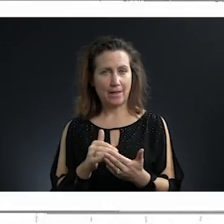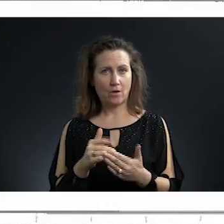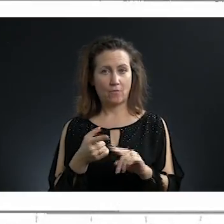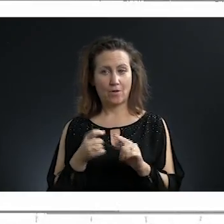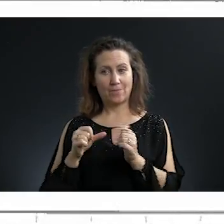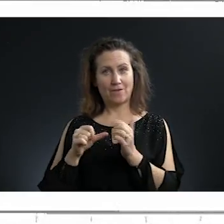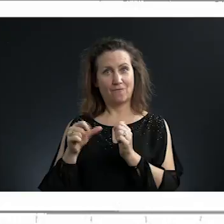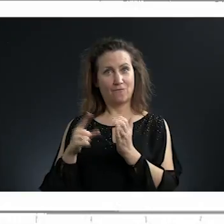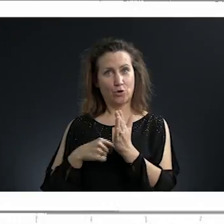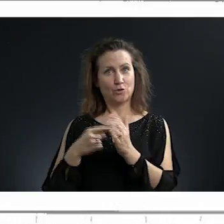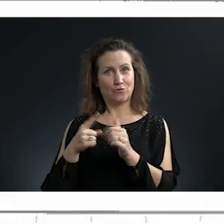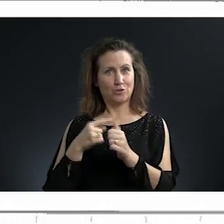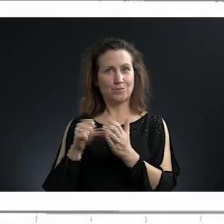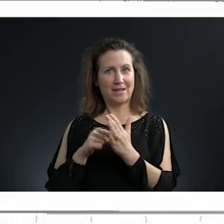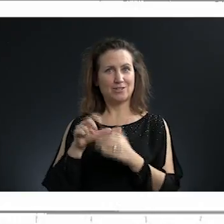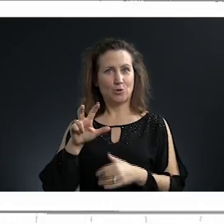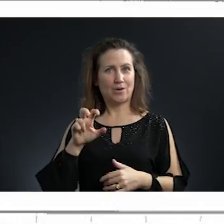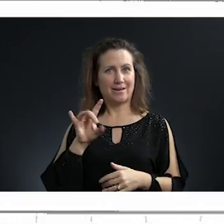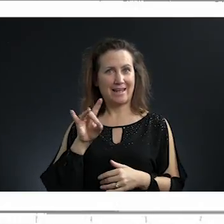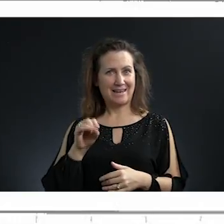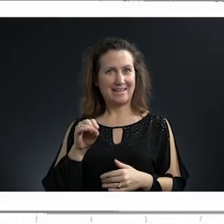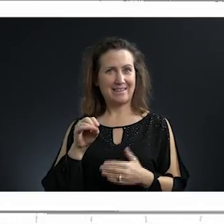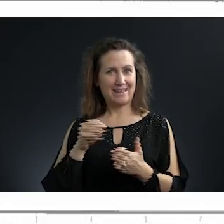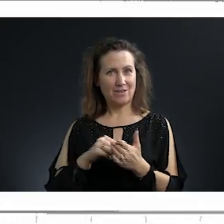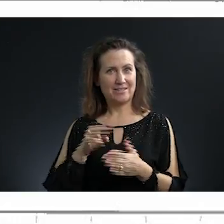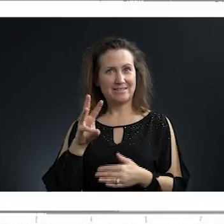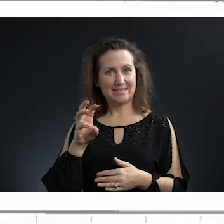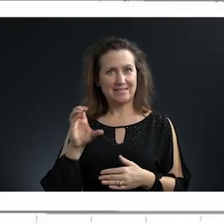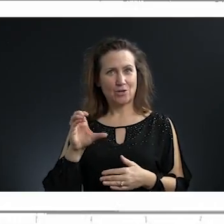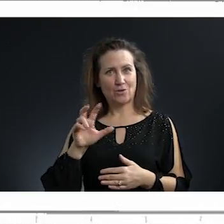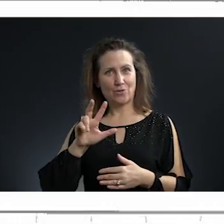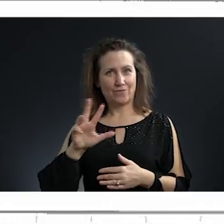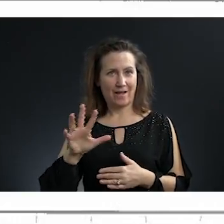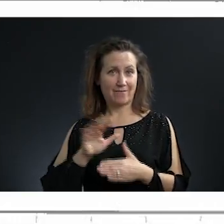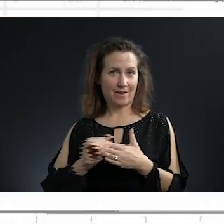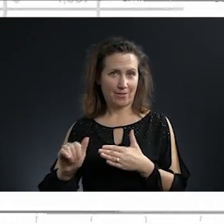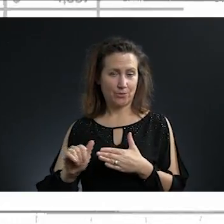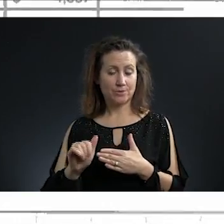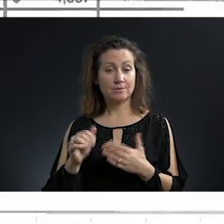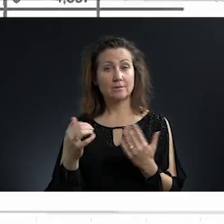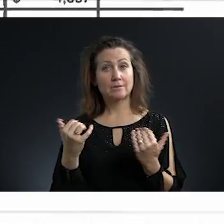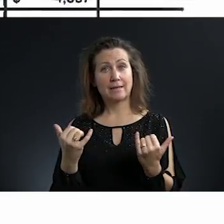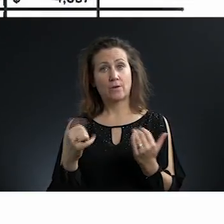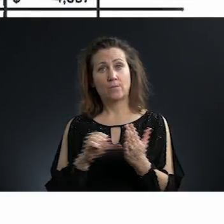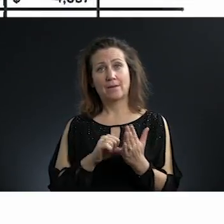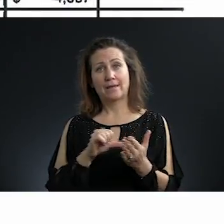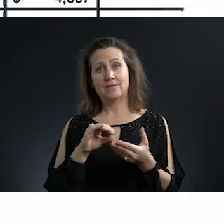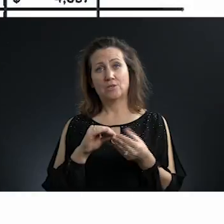Which [is] three hundred and eighty thousand six hundred and Thirty-five dollars on? page number for